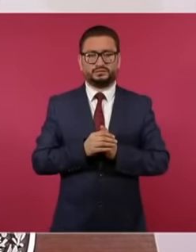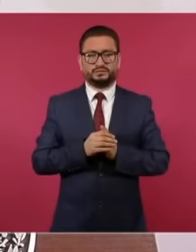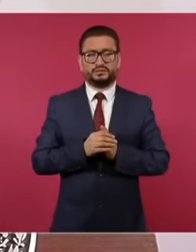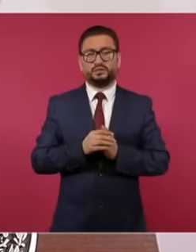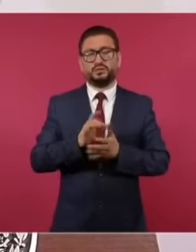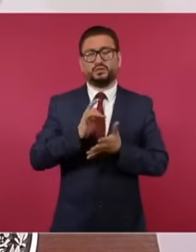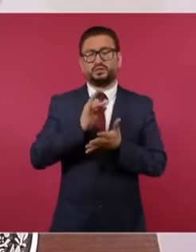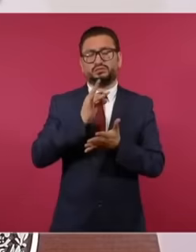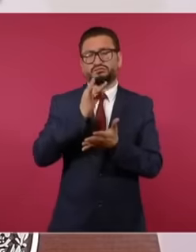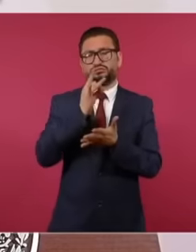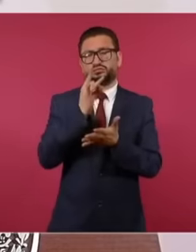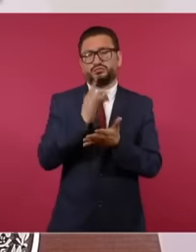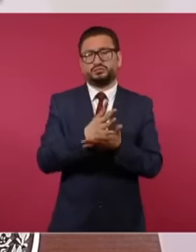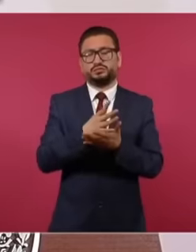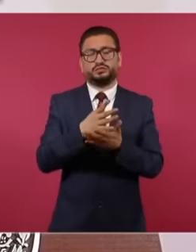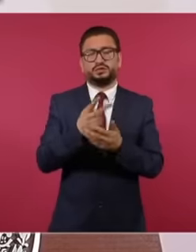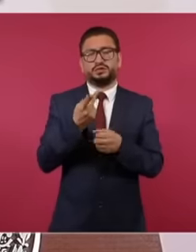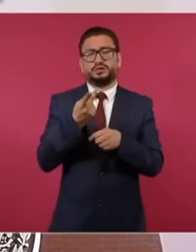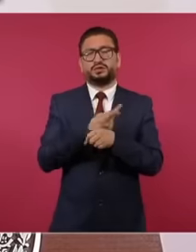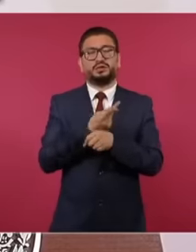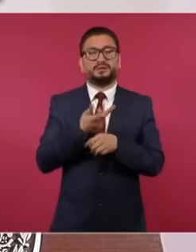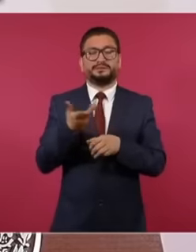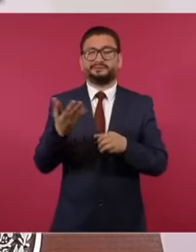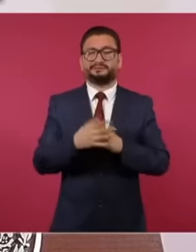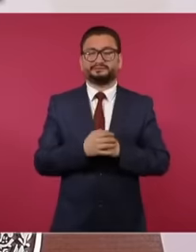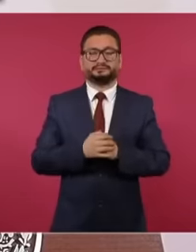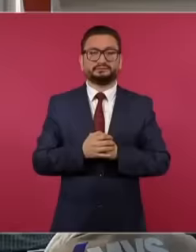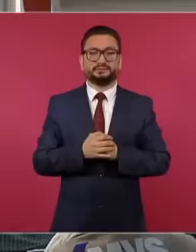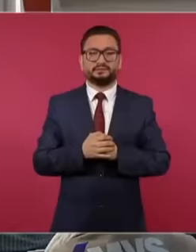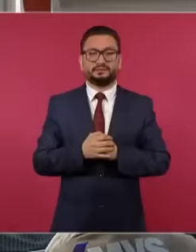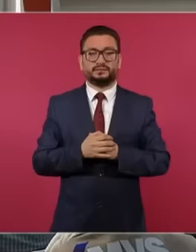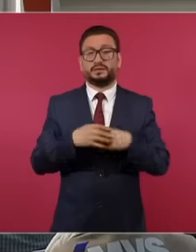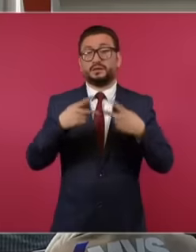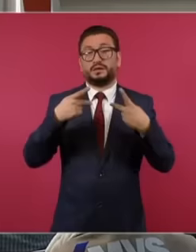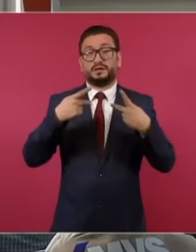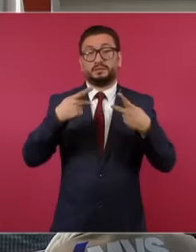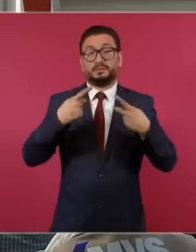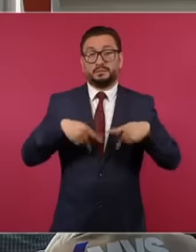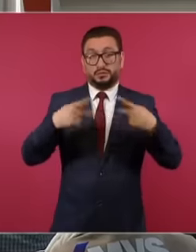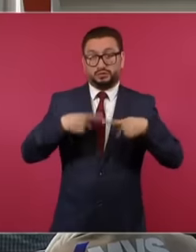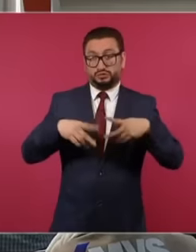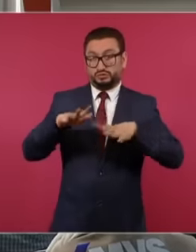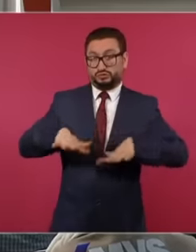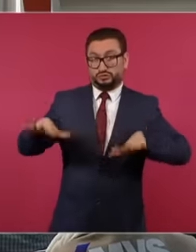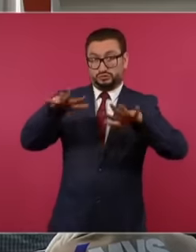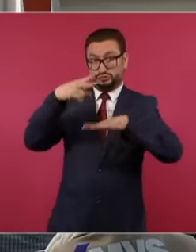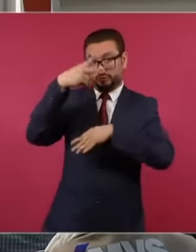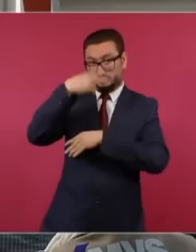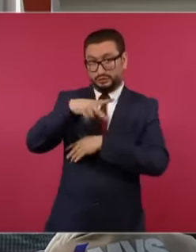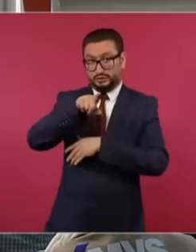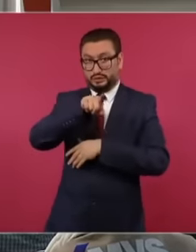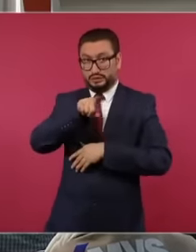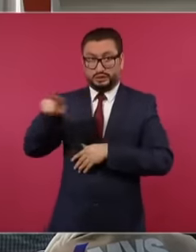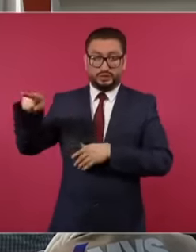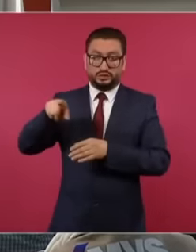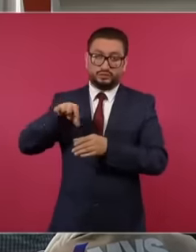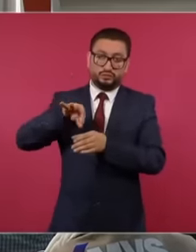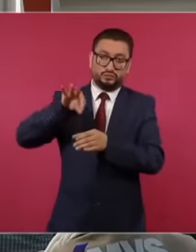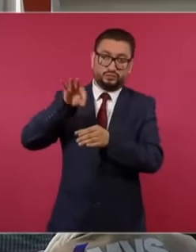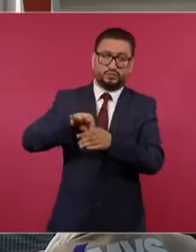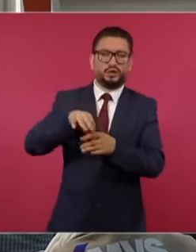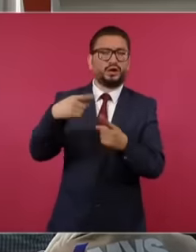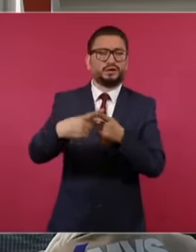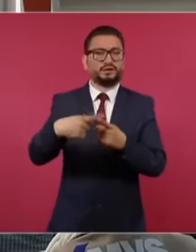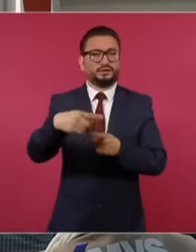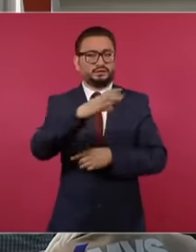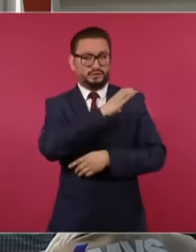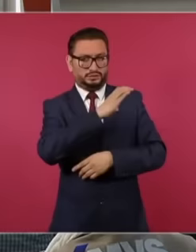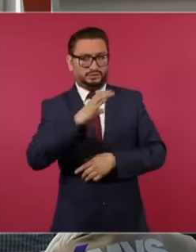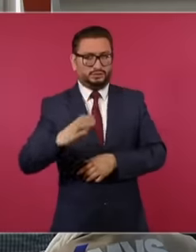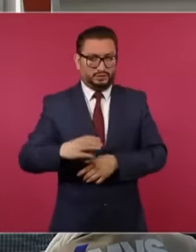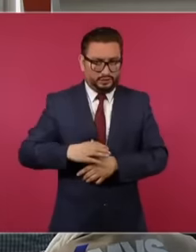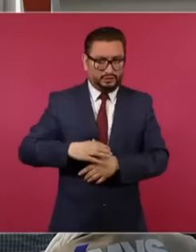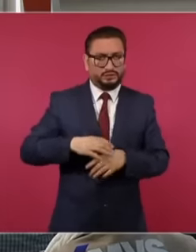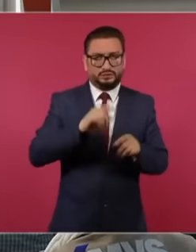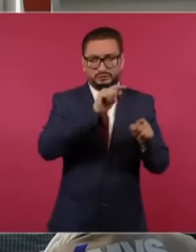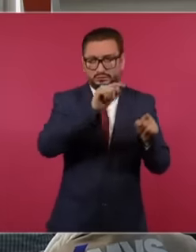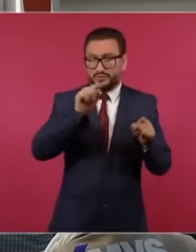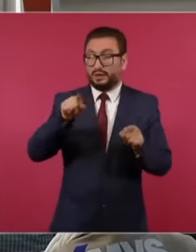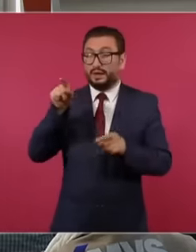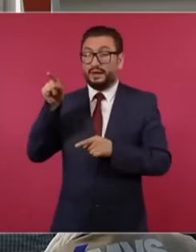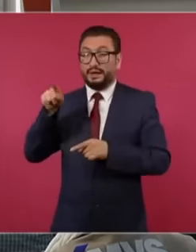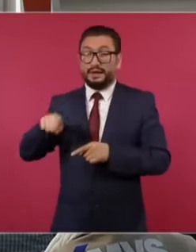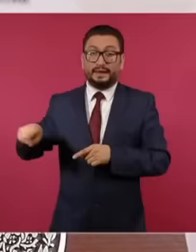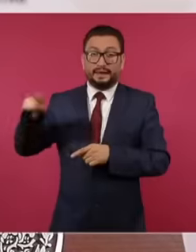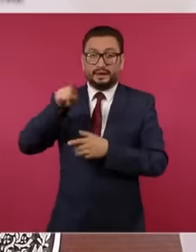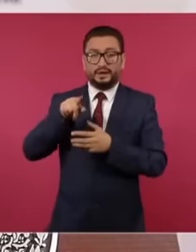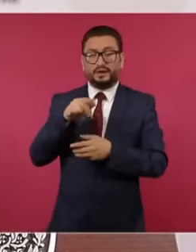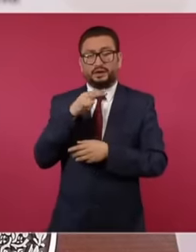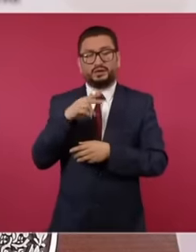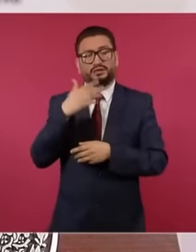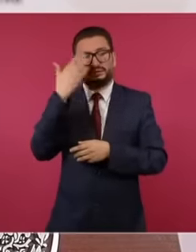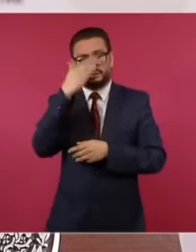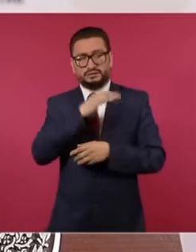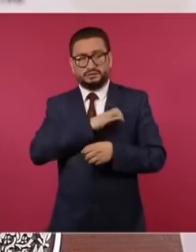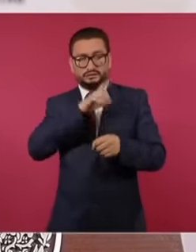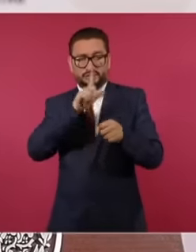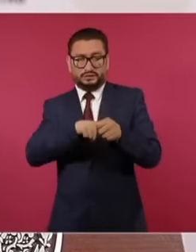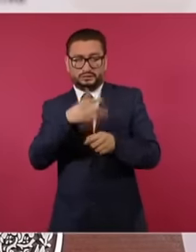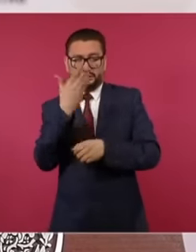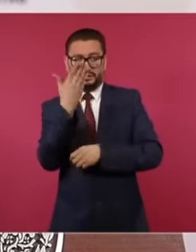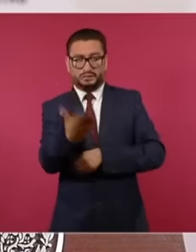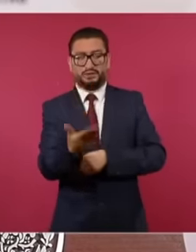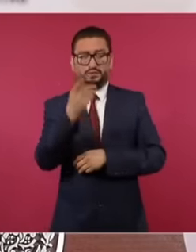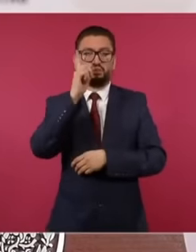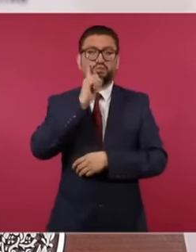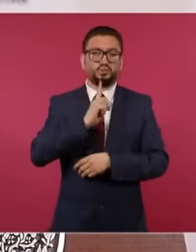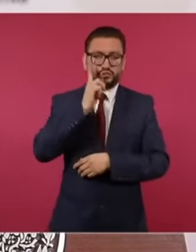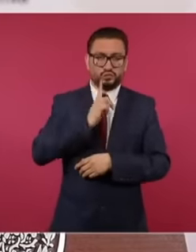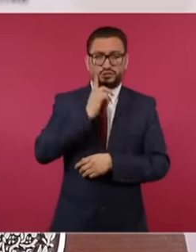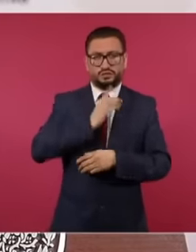people voted Of course for the candidates in a very special way for her because she is an